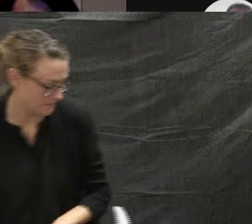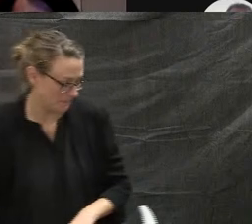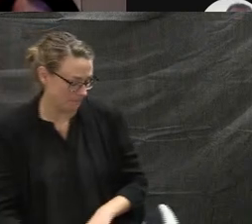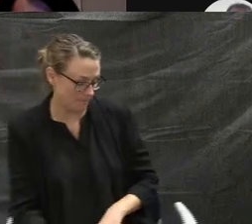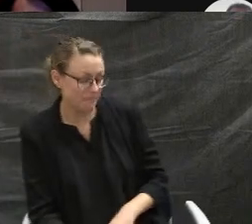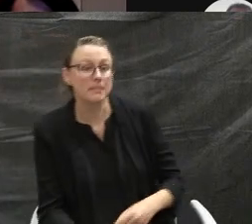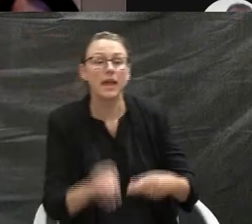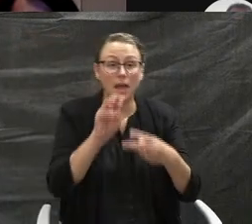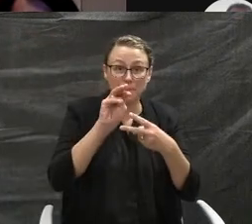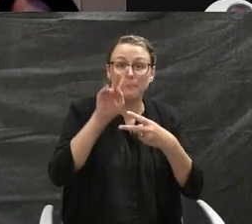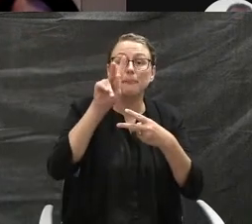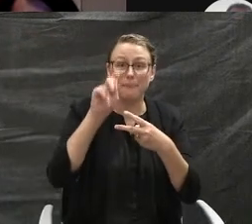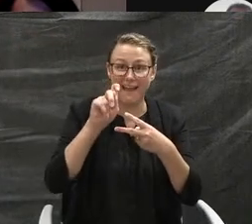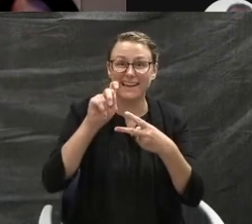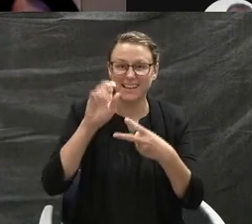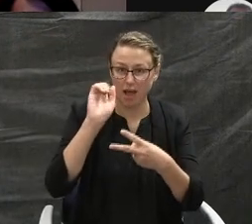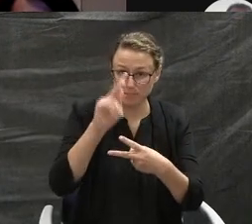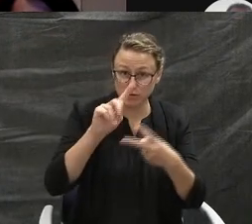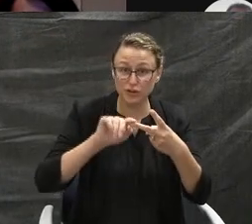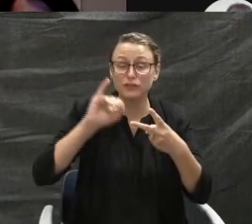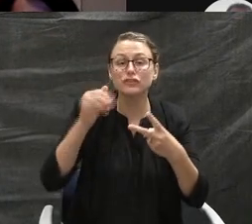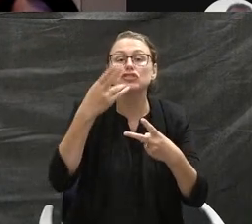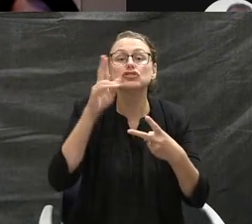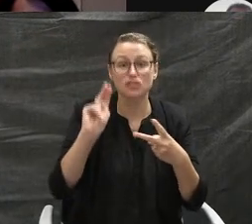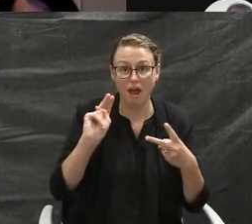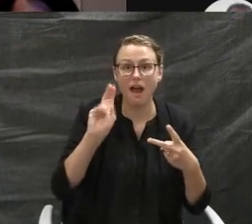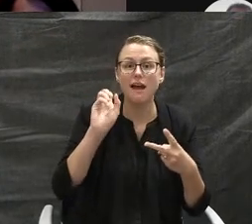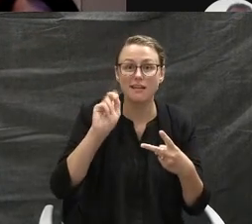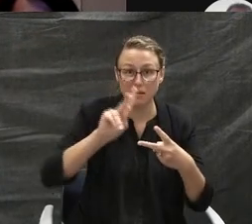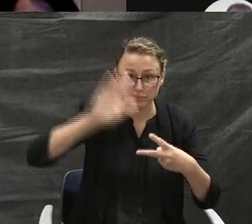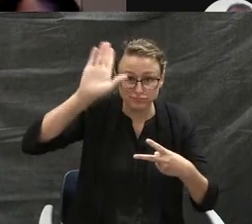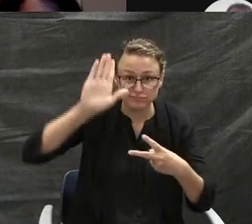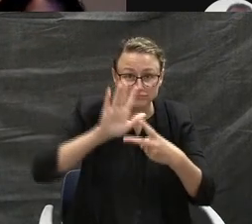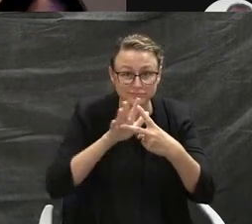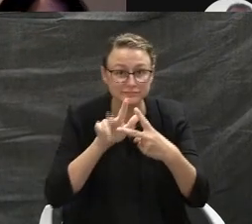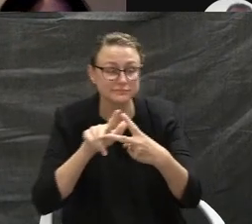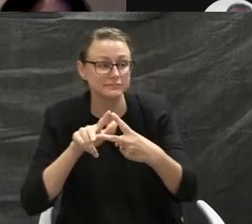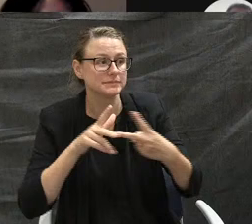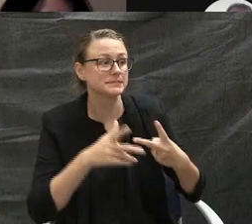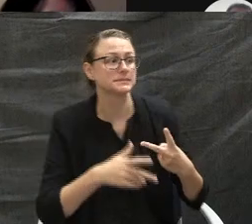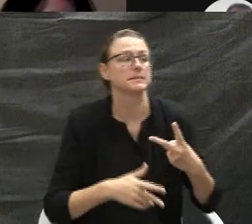Thank you John. And so um, are there any comments or